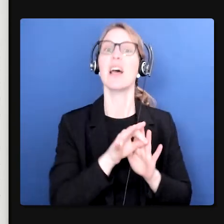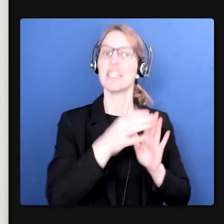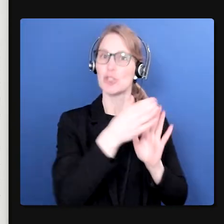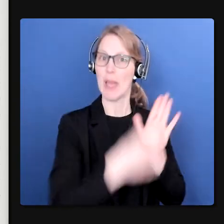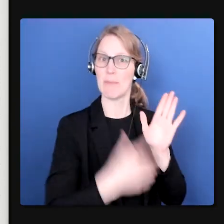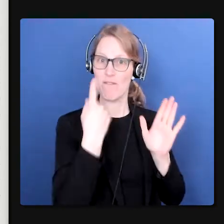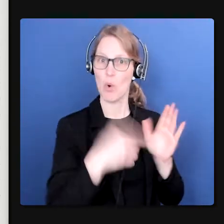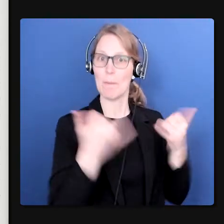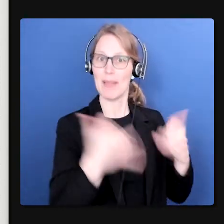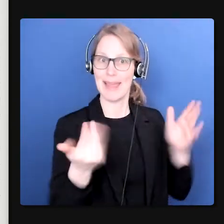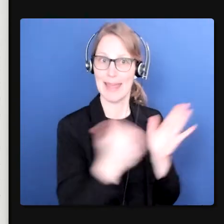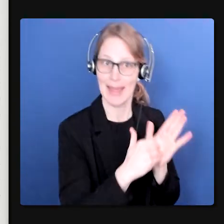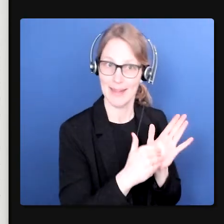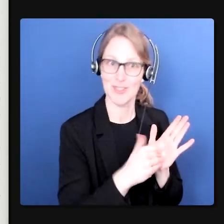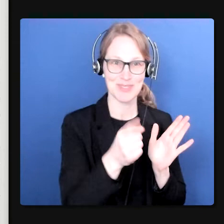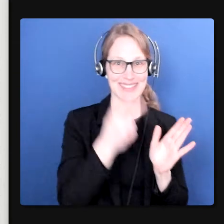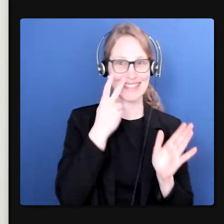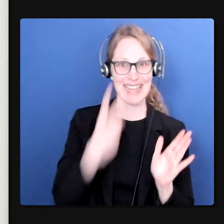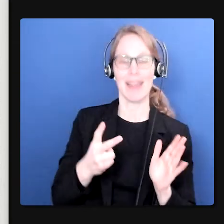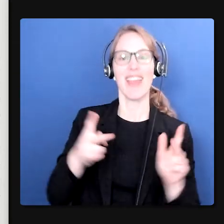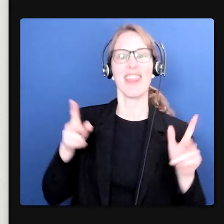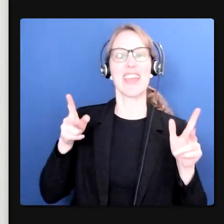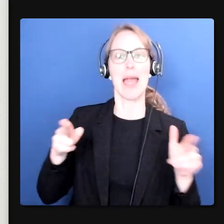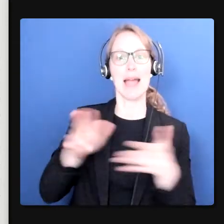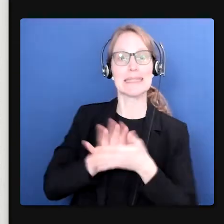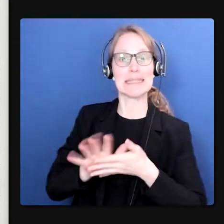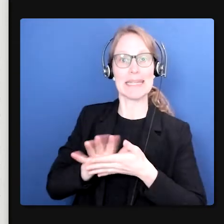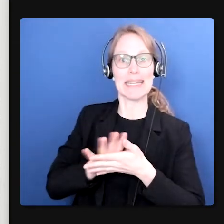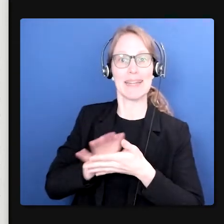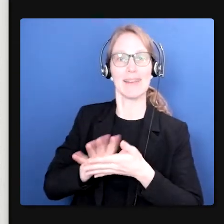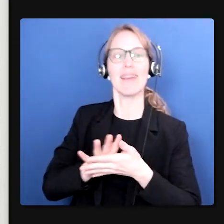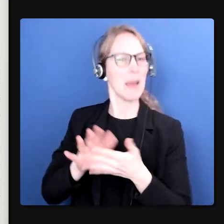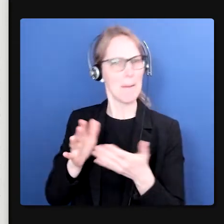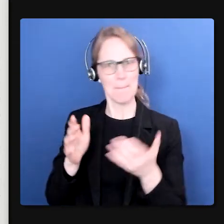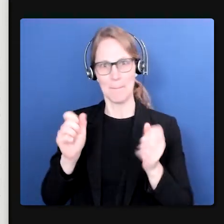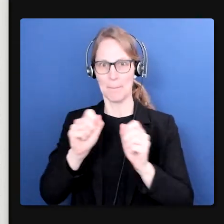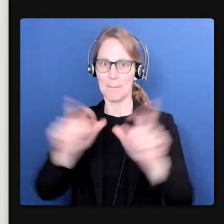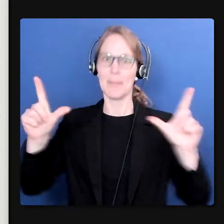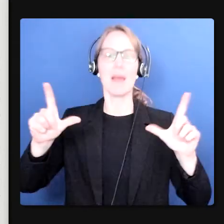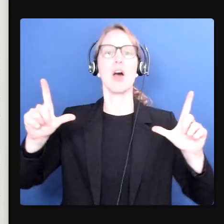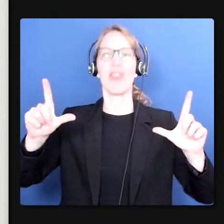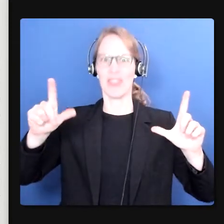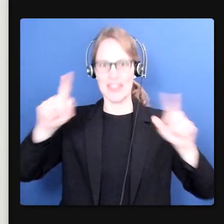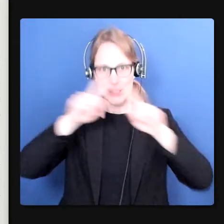and we're transitioned to a cutscene. Notice how the cutscene layout maximizes the on-screen space